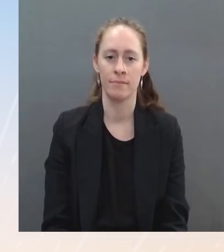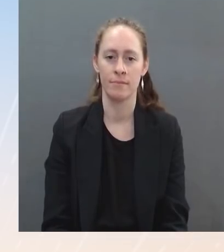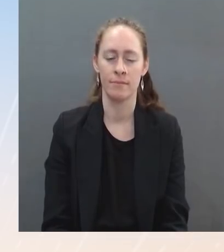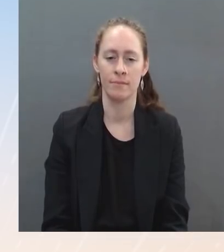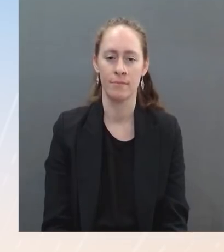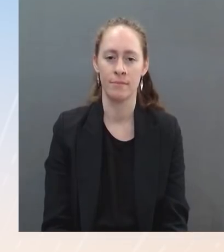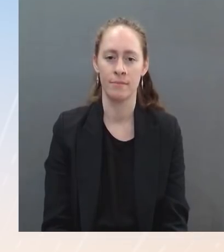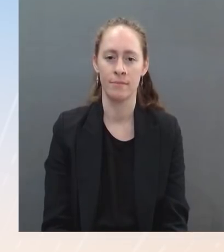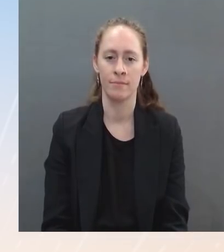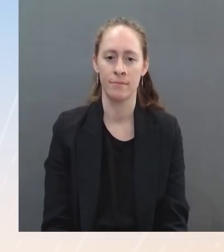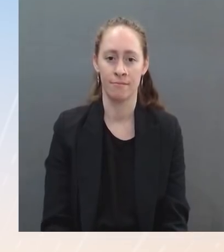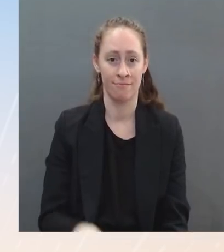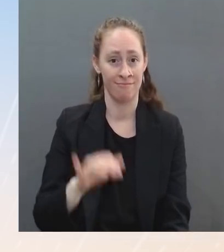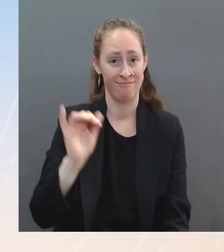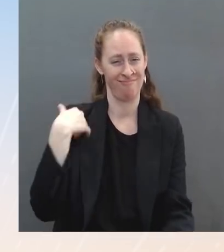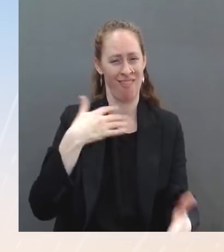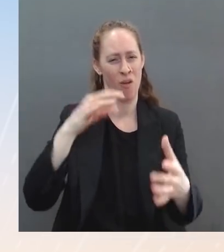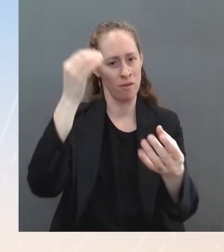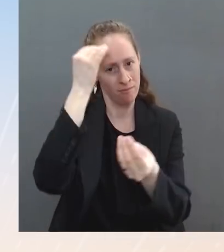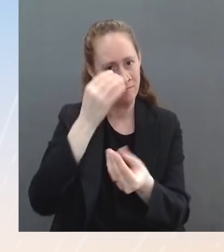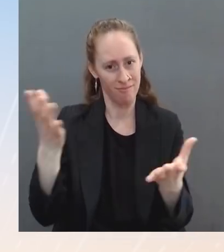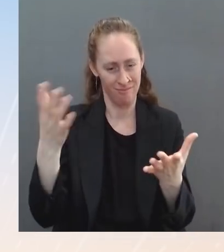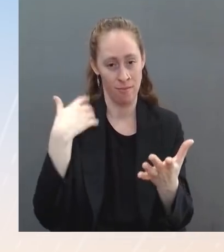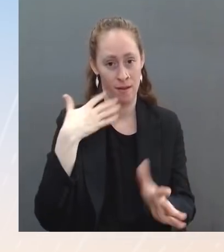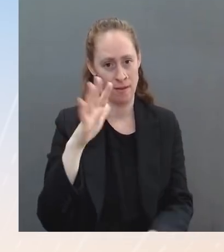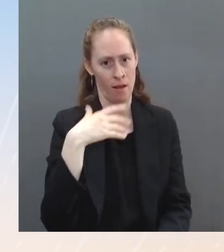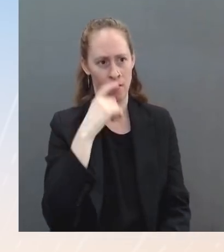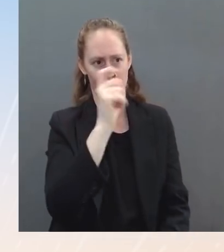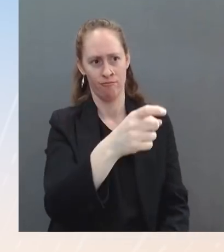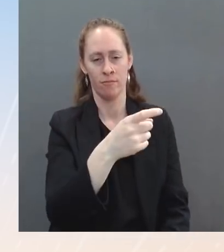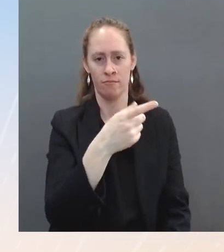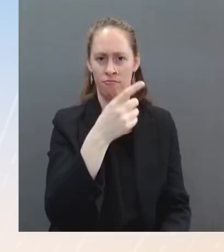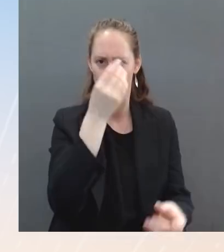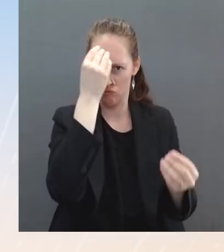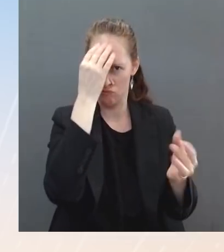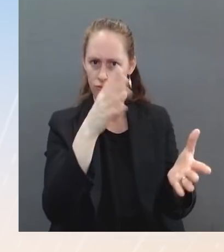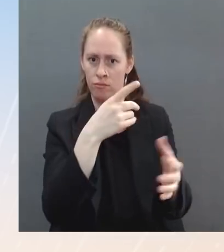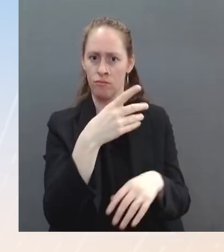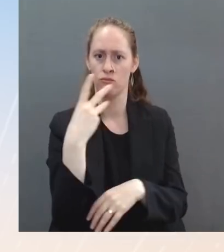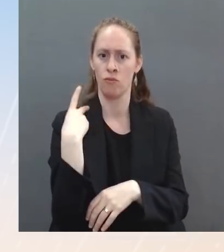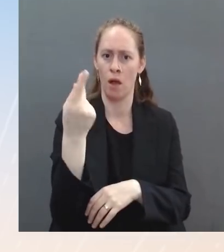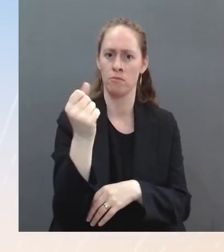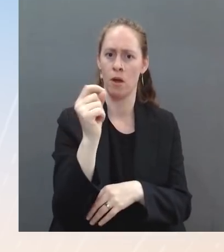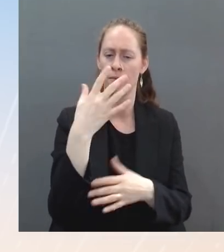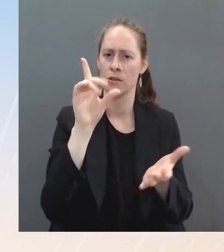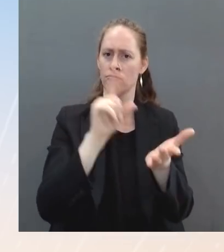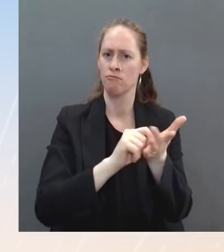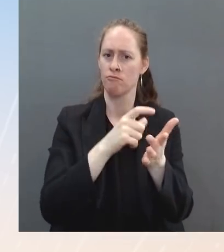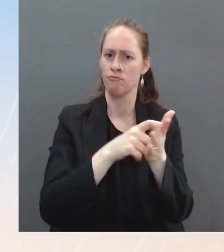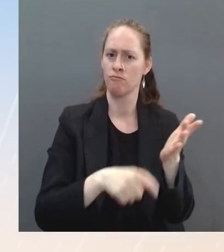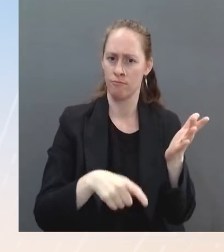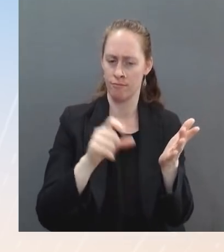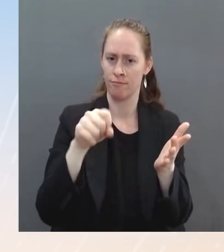who worked on this story. And -- but as you know, I don't speak for Hunter Biden, so there's not more I can say on that. Jacqui.